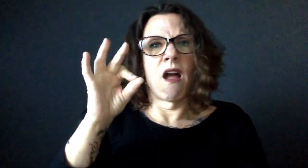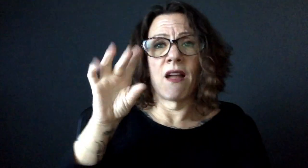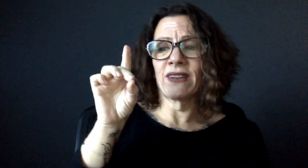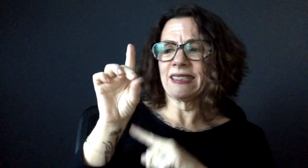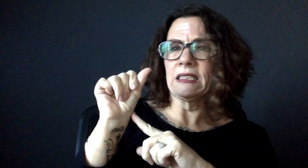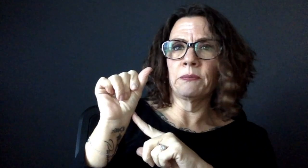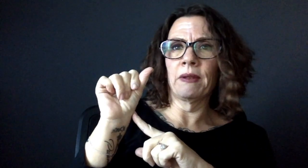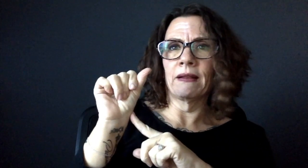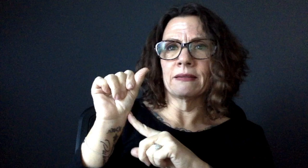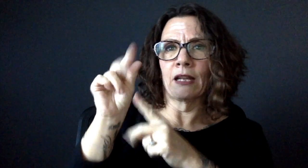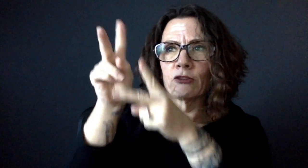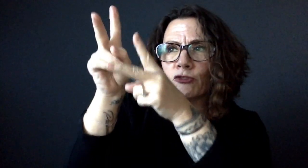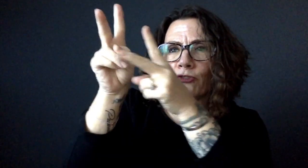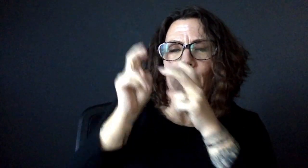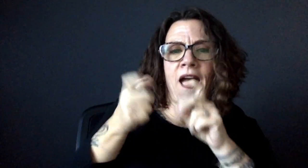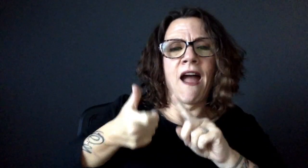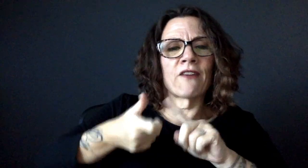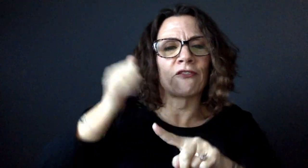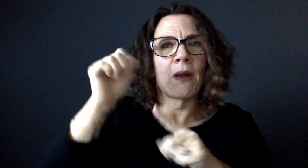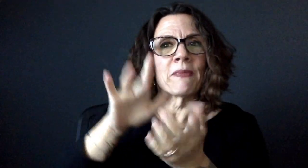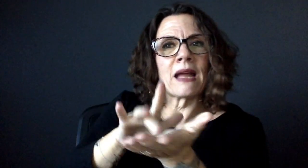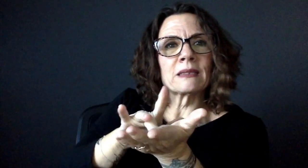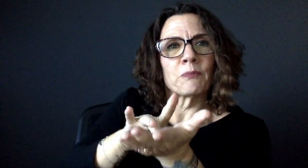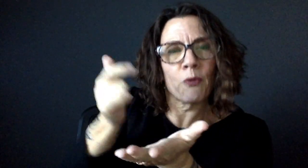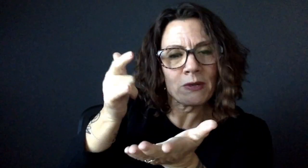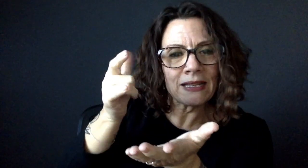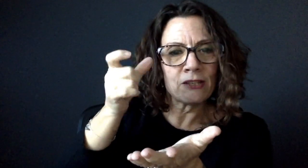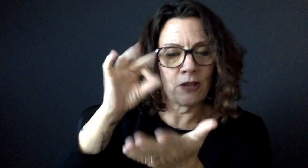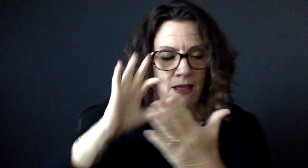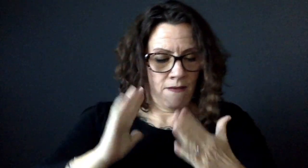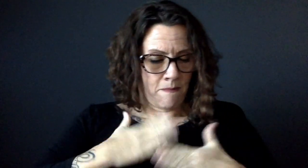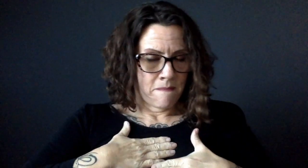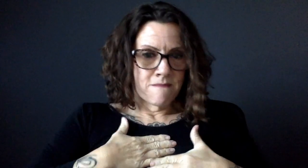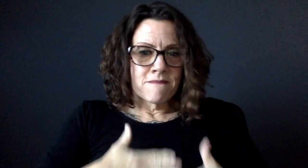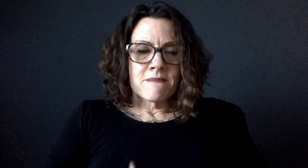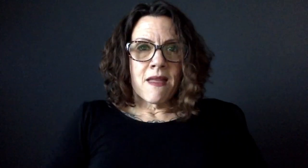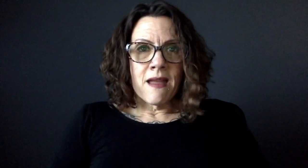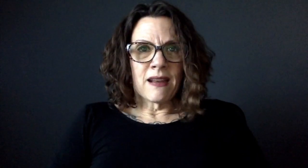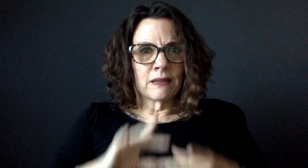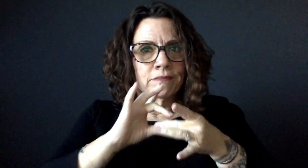of “disability” derived from the exploitation of the body